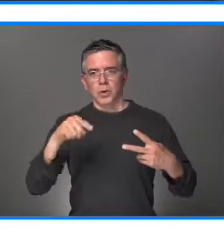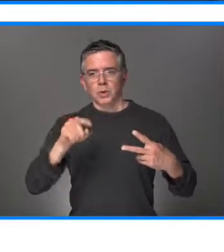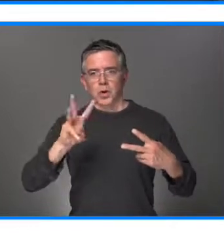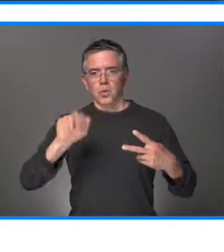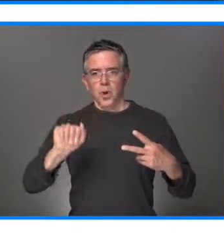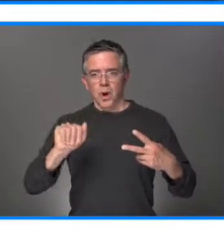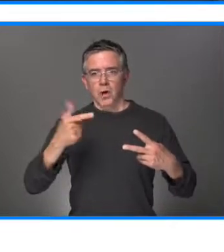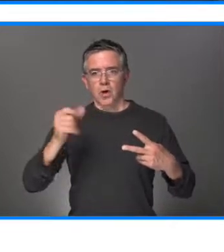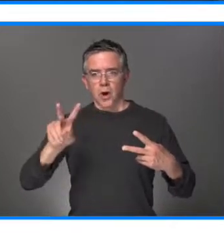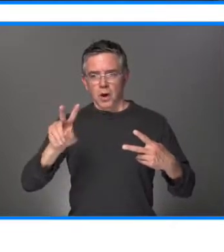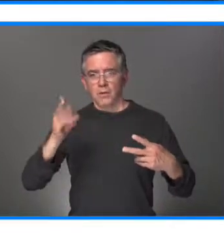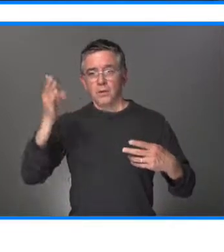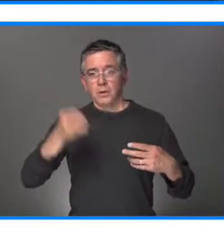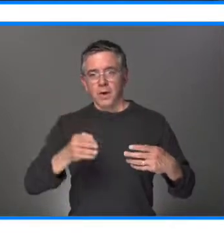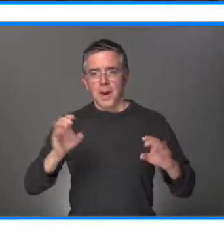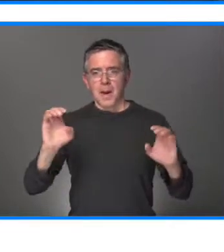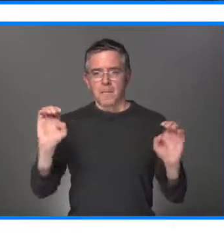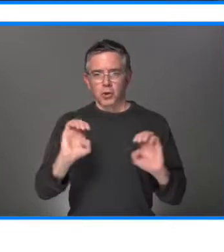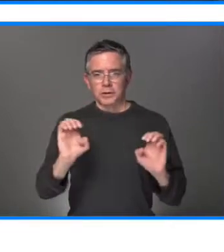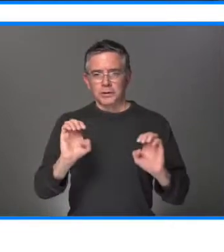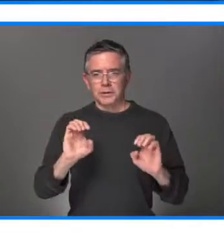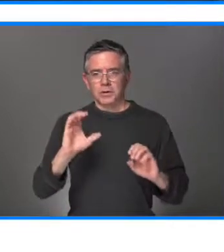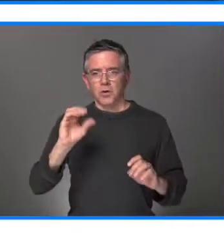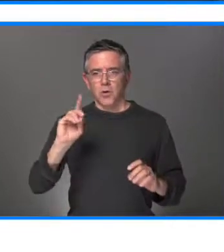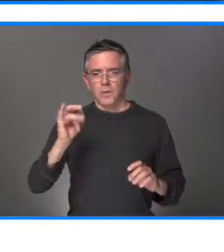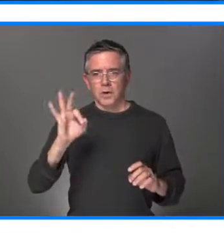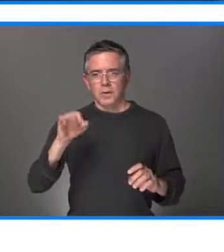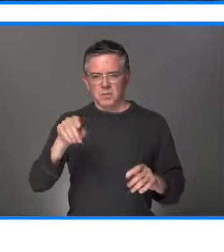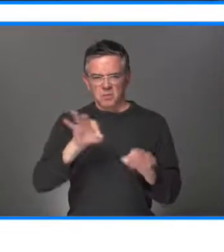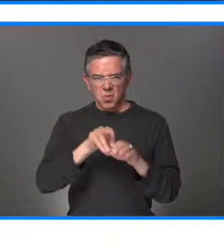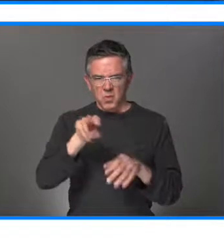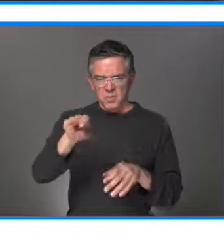or go to www.doh.wa.gov/